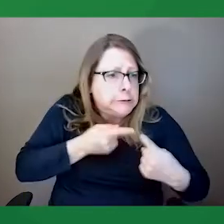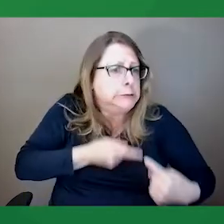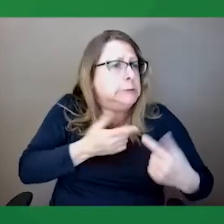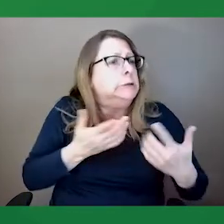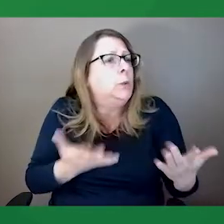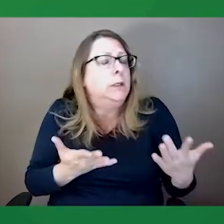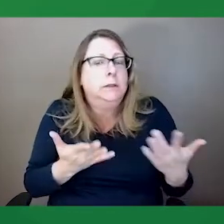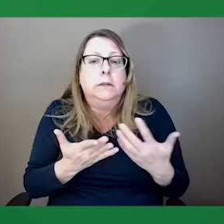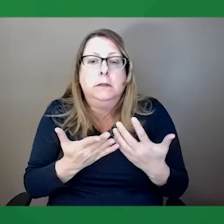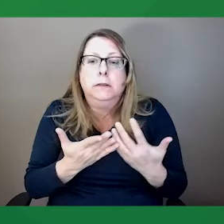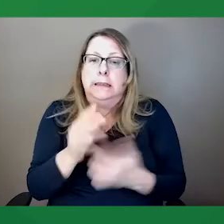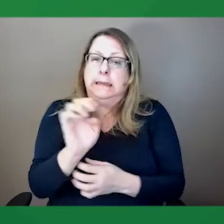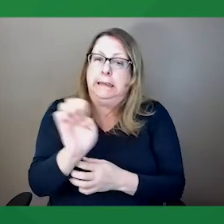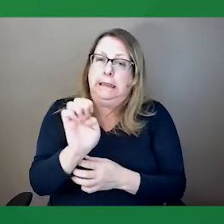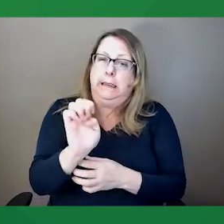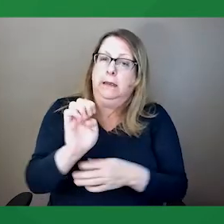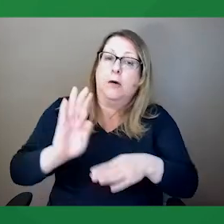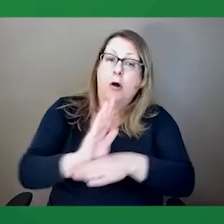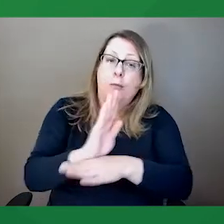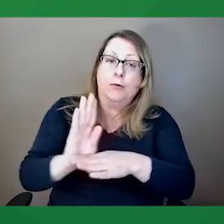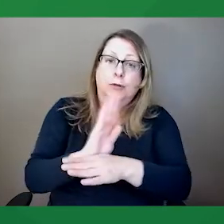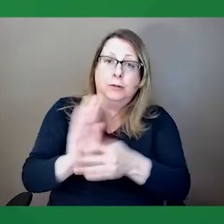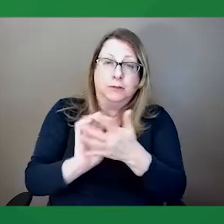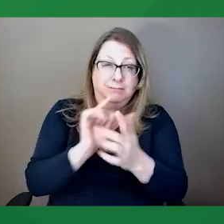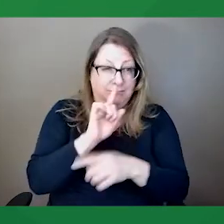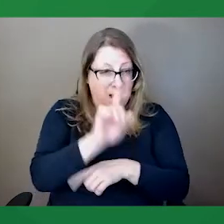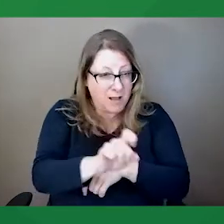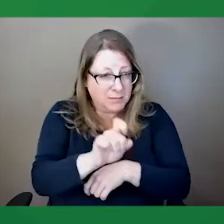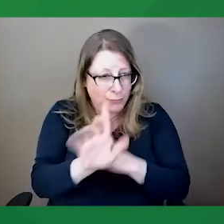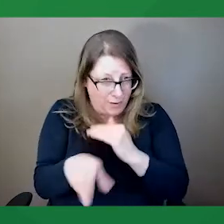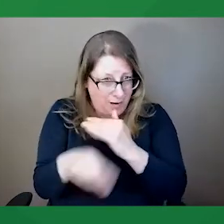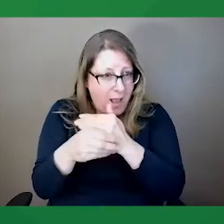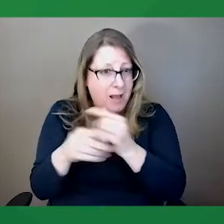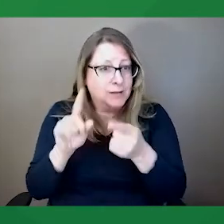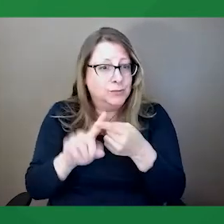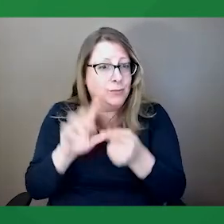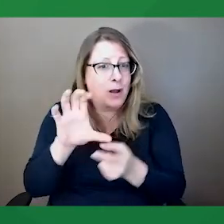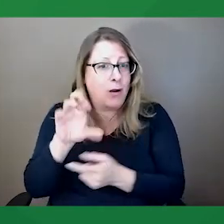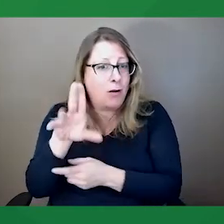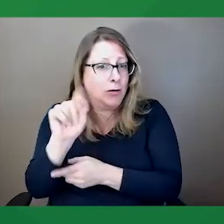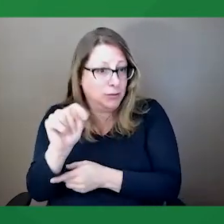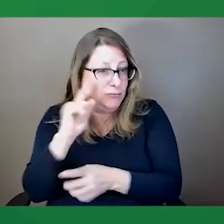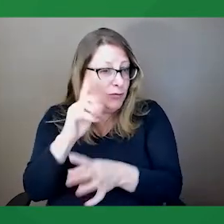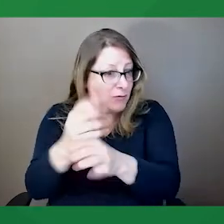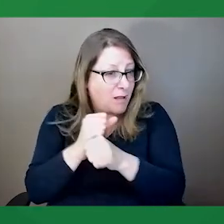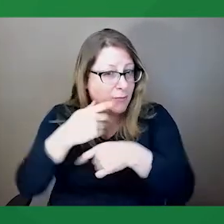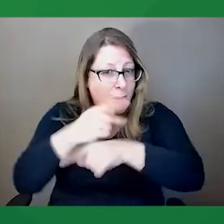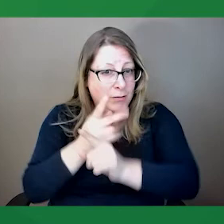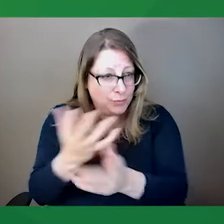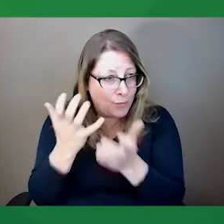Were you able to achieve what you tried to do today? In eCommerce, were you're able to add to the card,